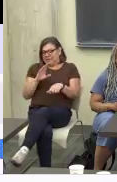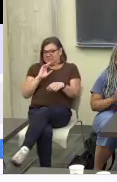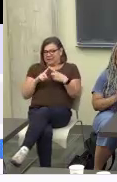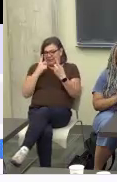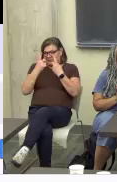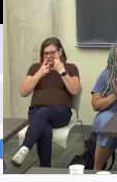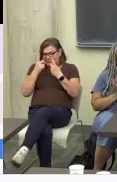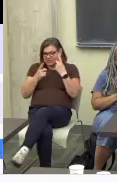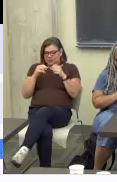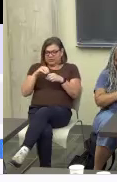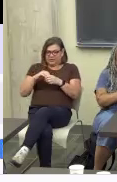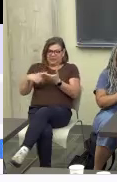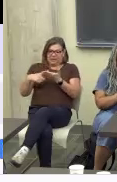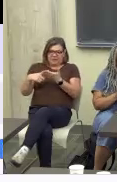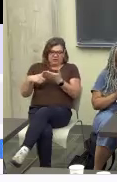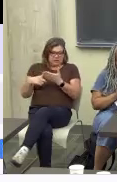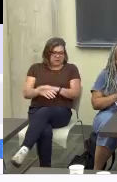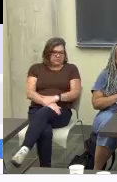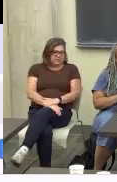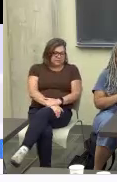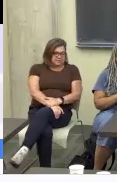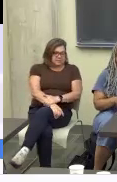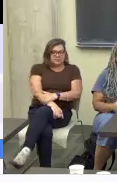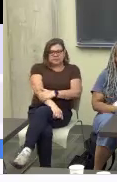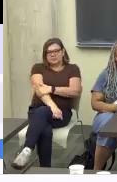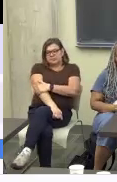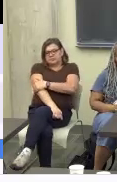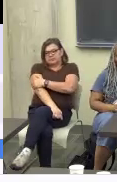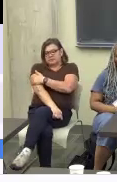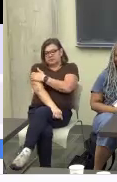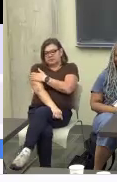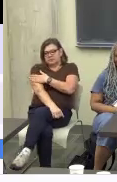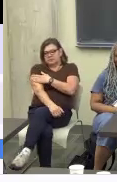in the conversation. And so I think that's ultimately a really important part of it.